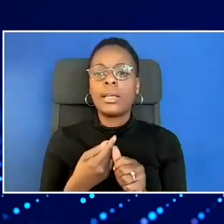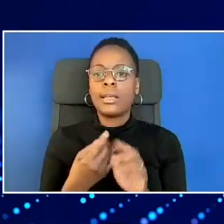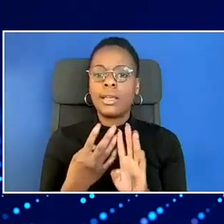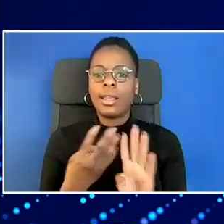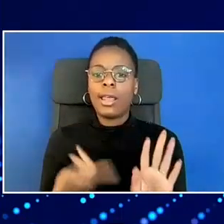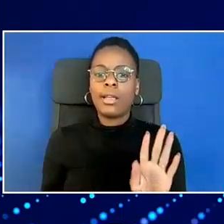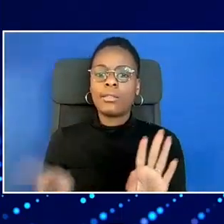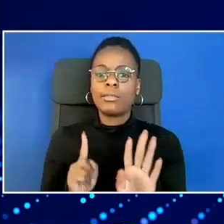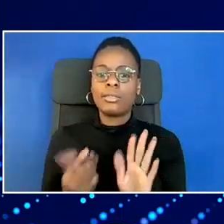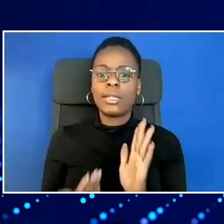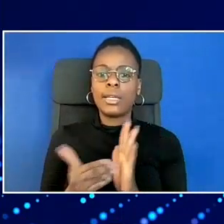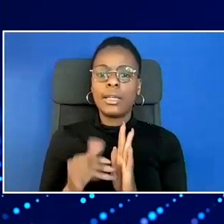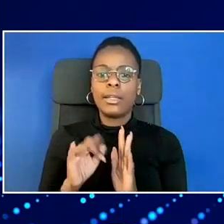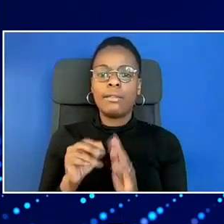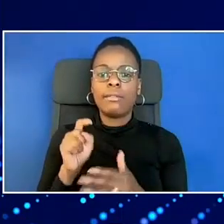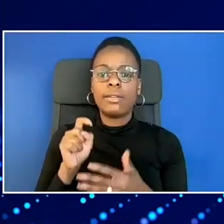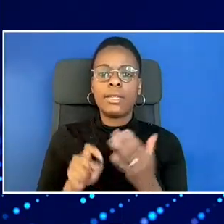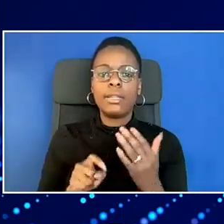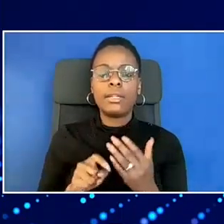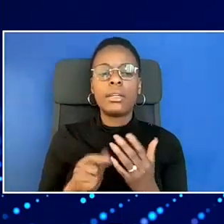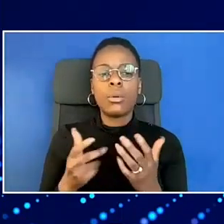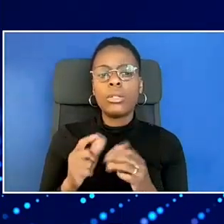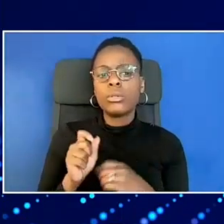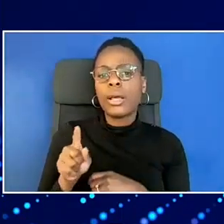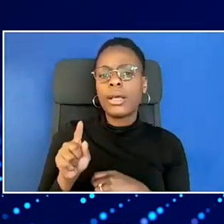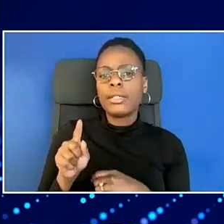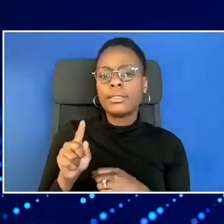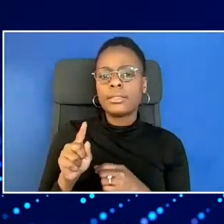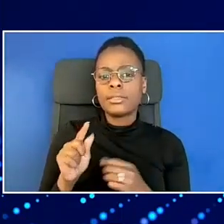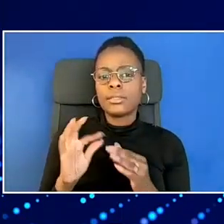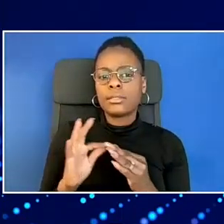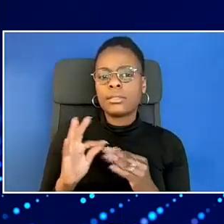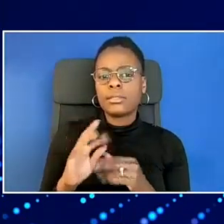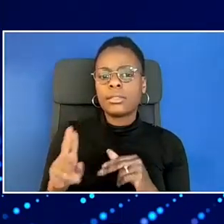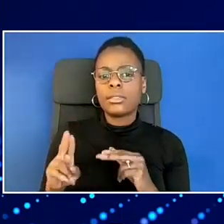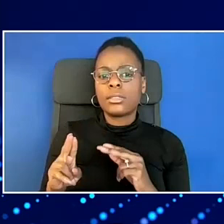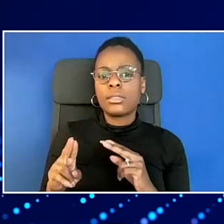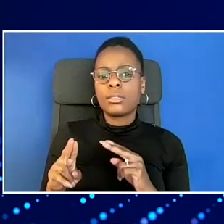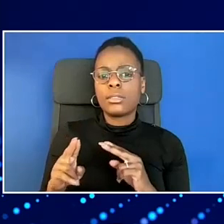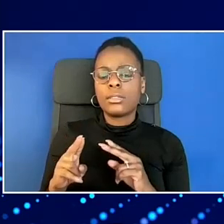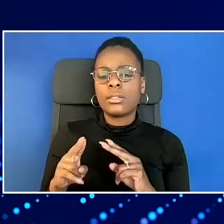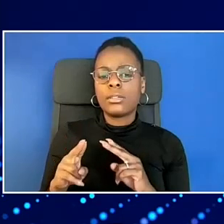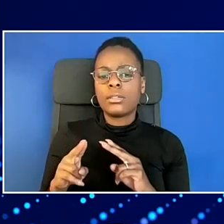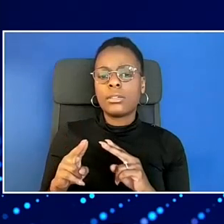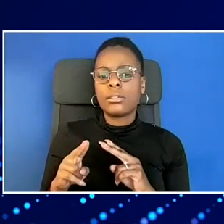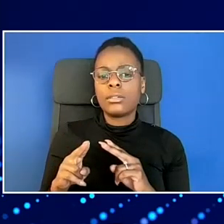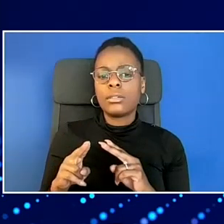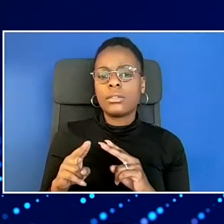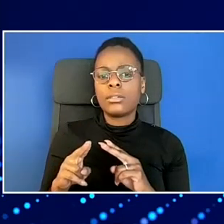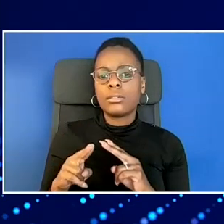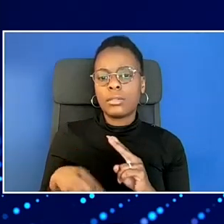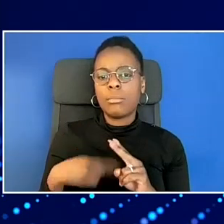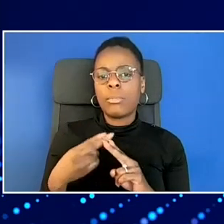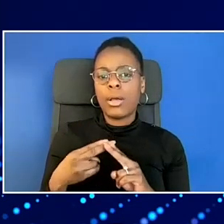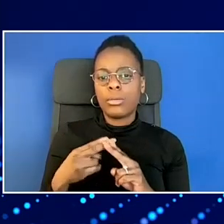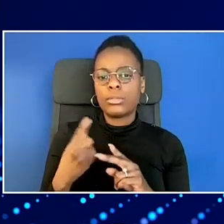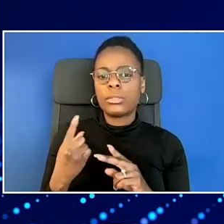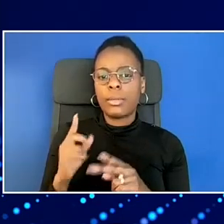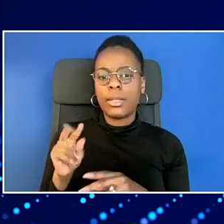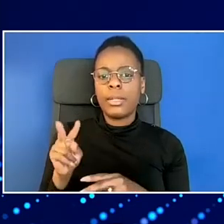ask a question back to Dave about the comment that you made as the setup here, and I would like to understand the data